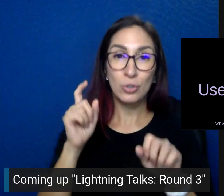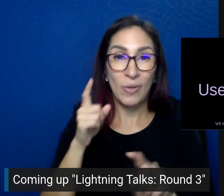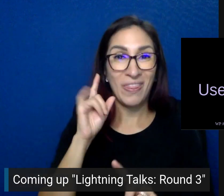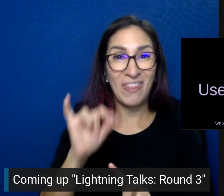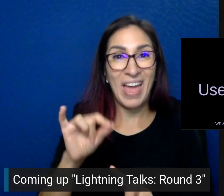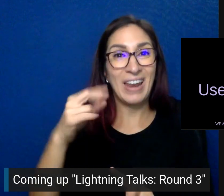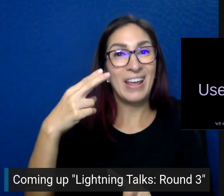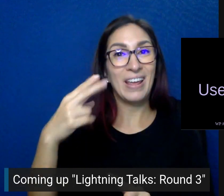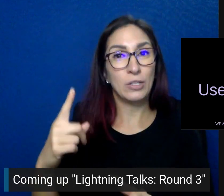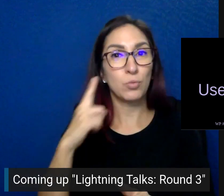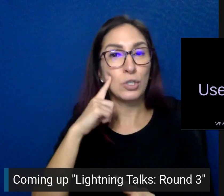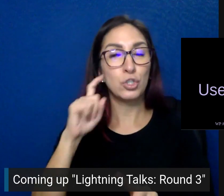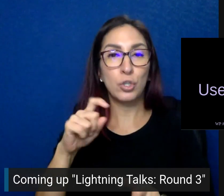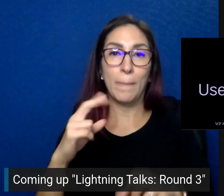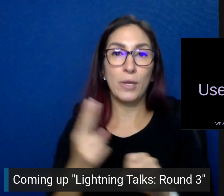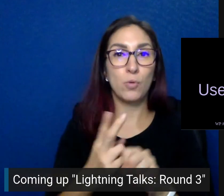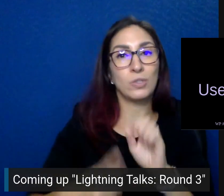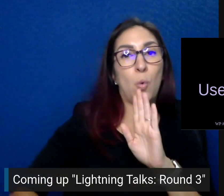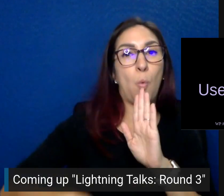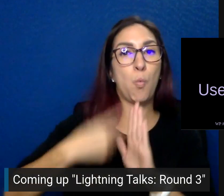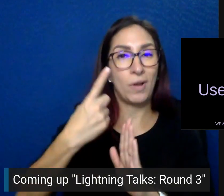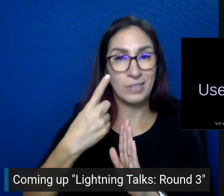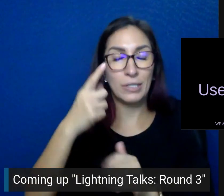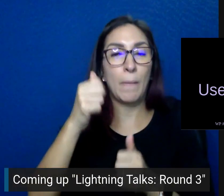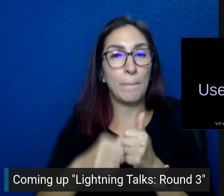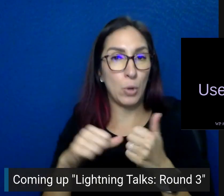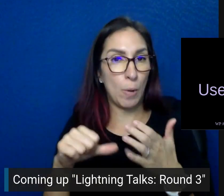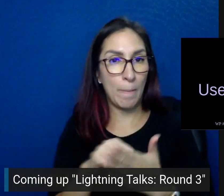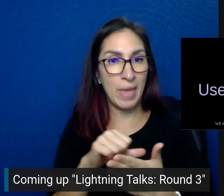It is used to identify what the page is about.